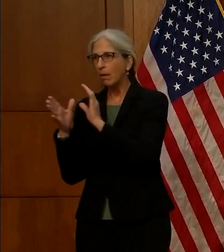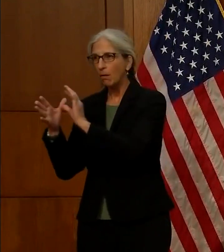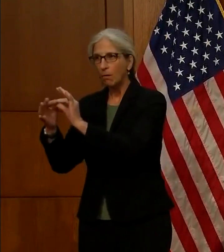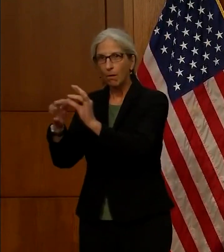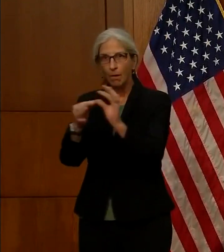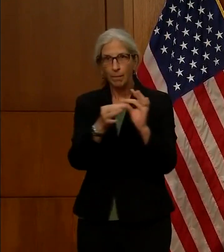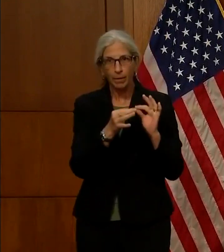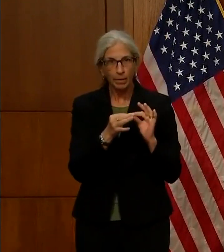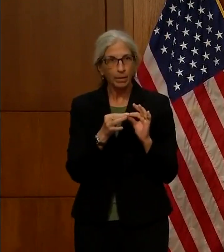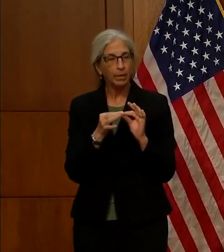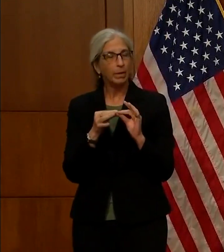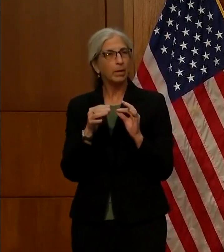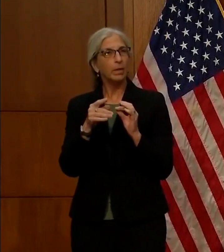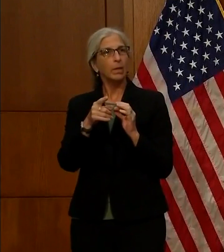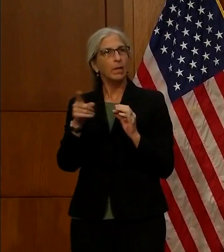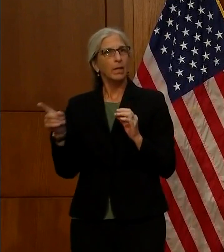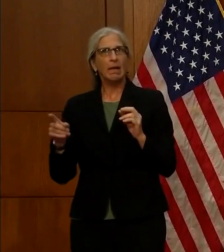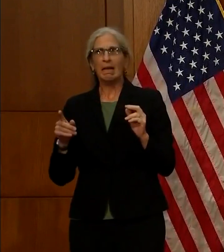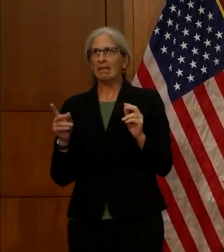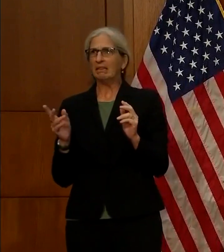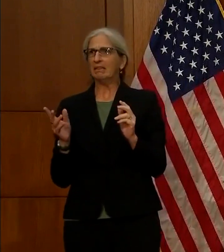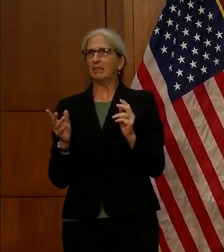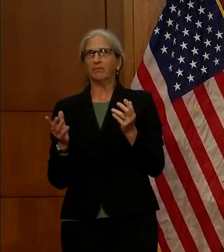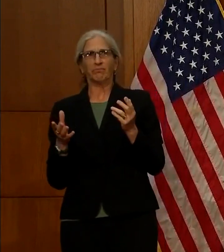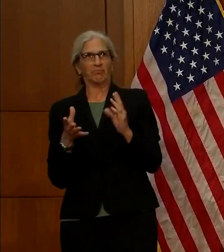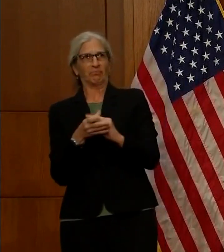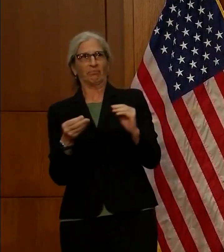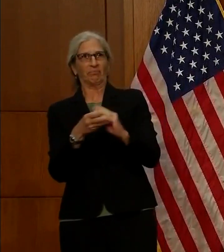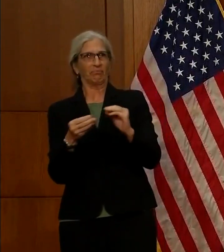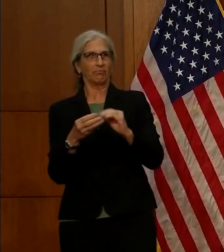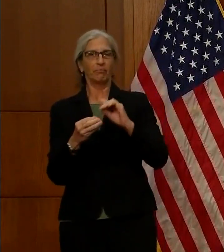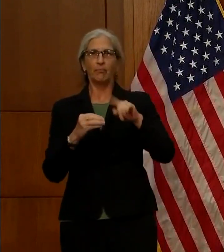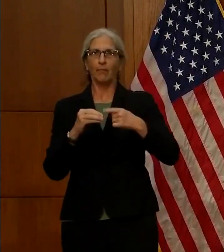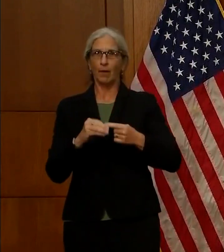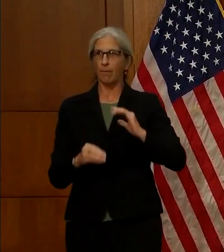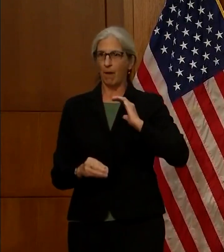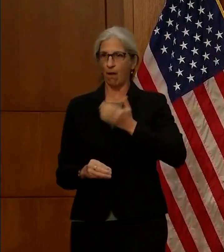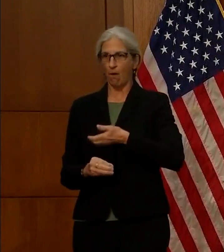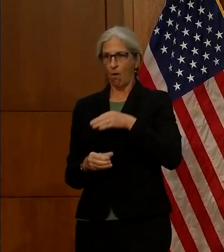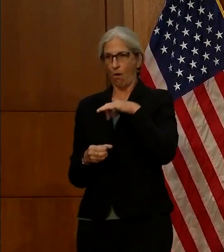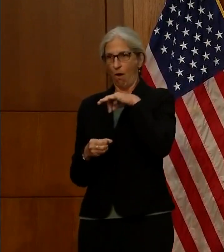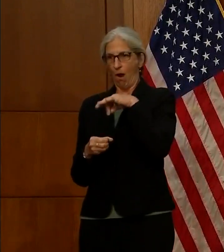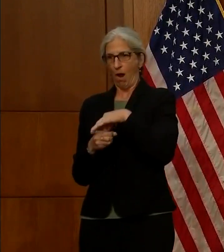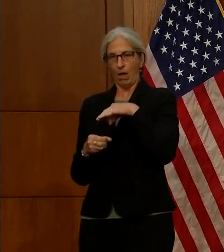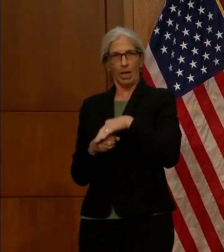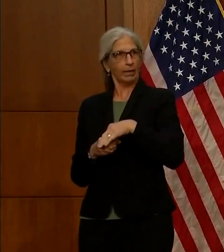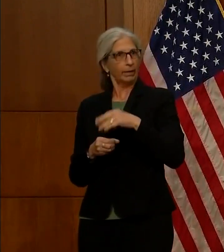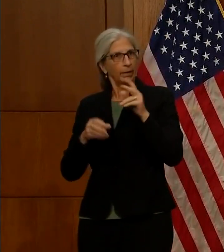PEOPLE THAT ARE MAKING.